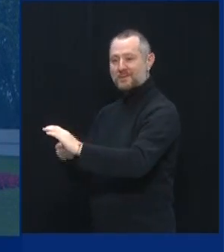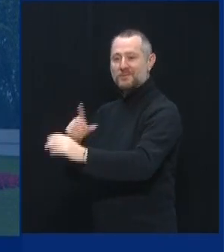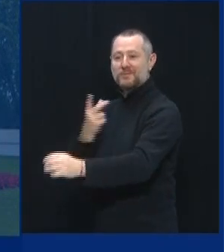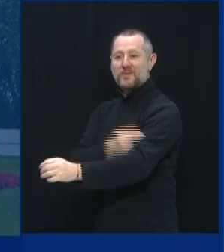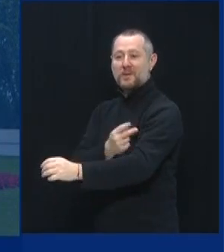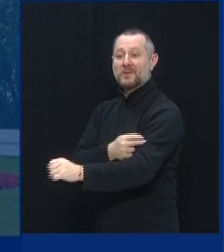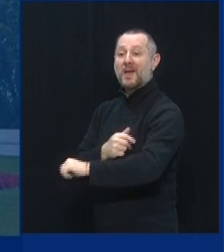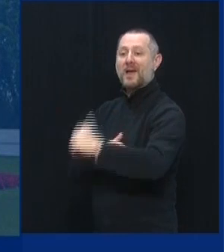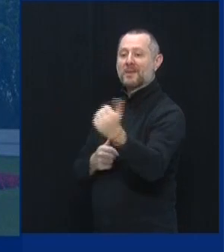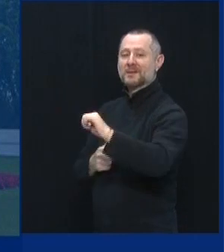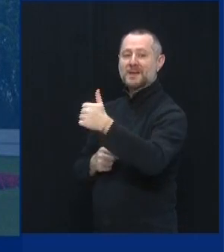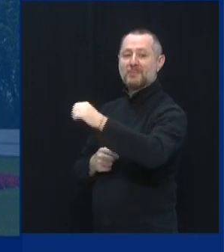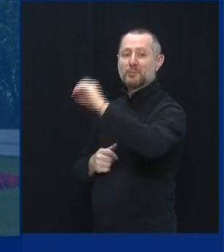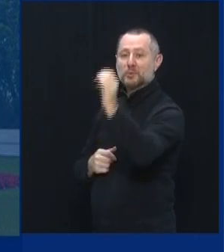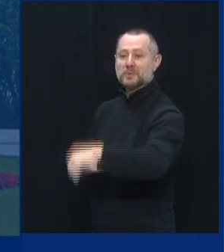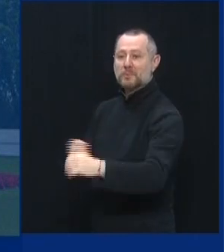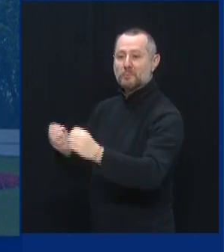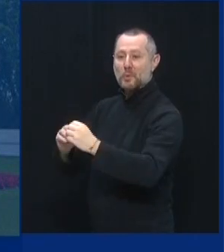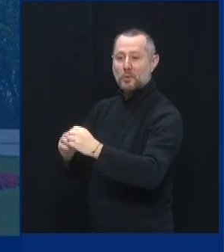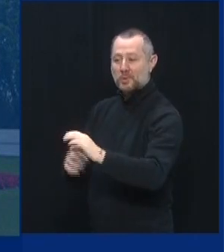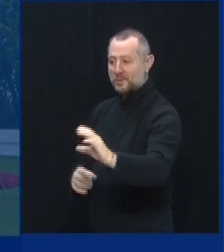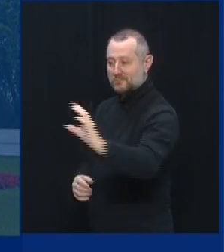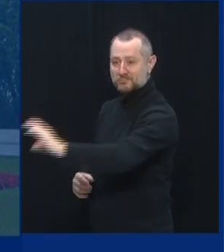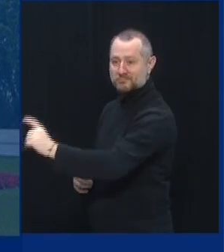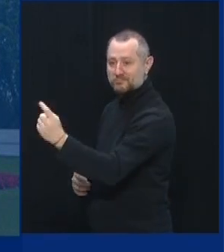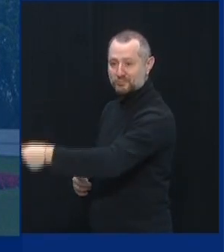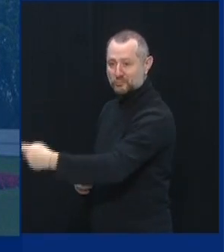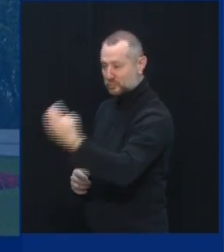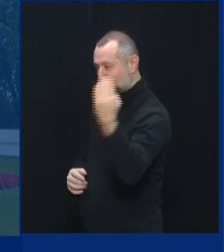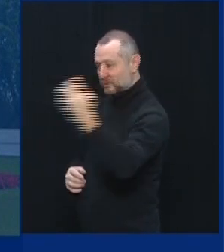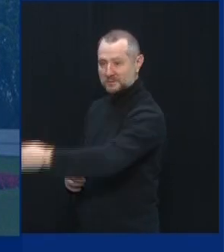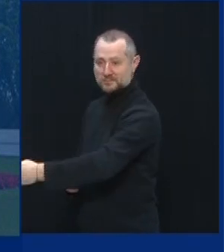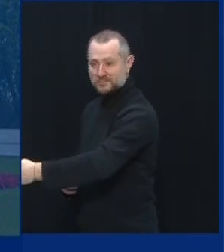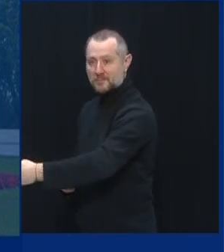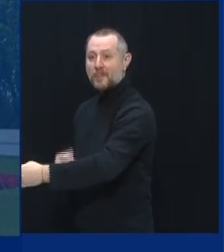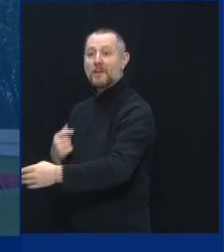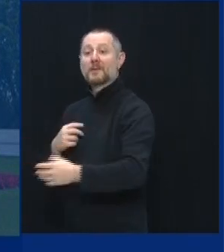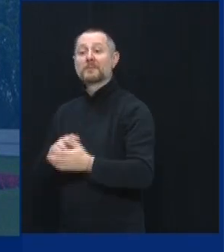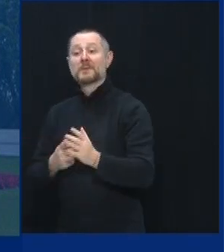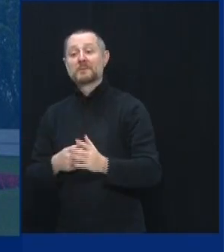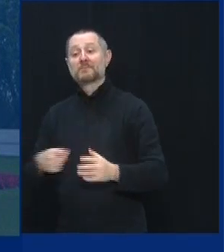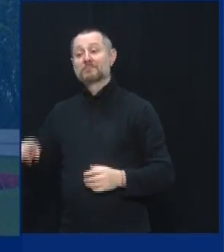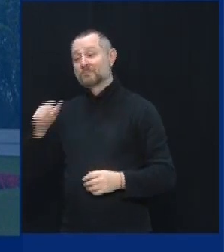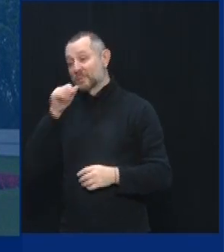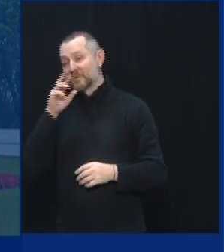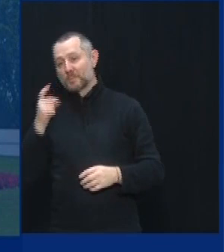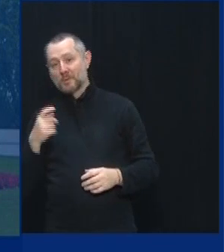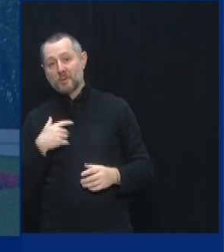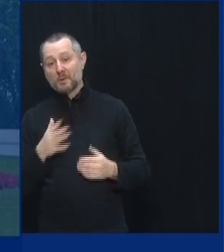THE FEDERAL GOVERNMENT IS GOING TO GIVE AN ADDITIONAL 10% OF